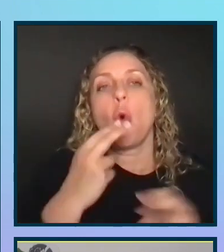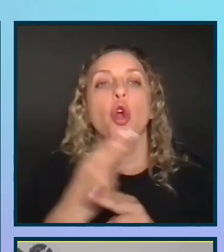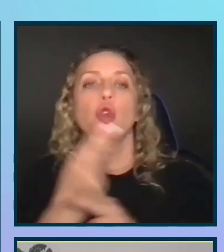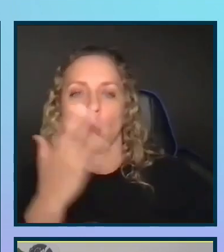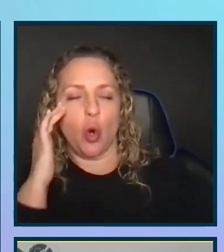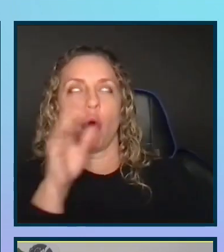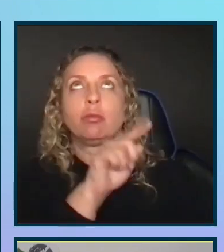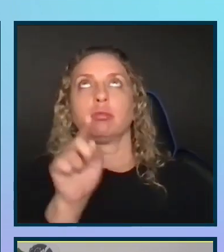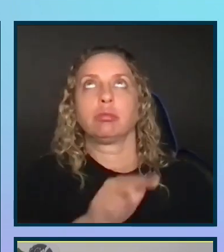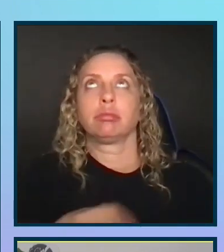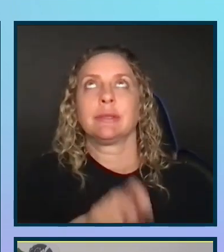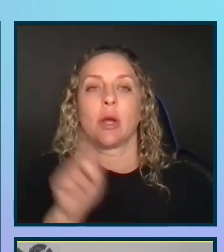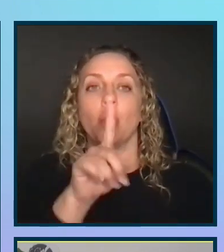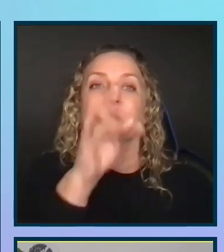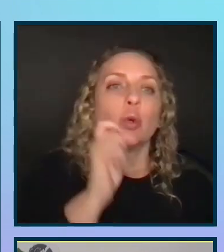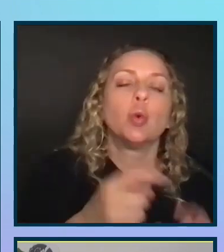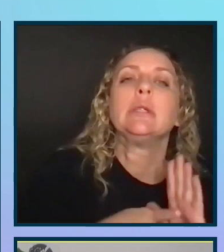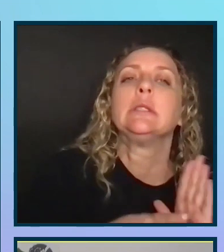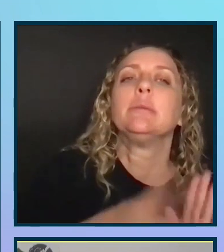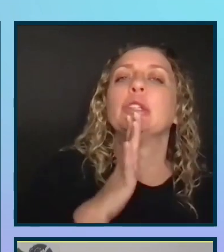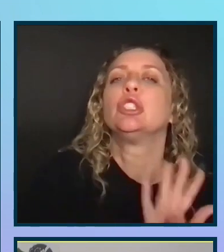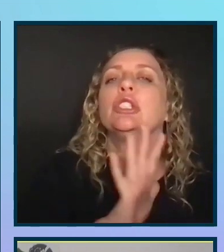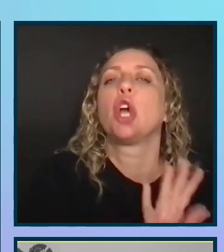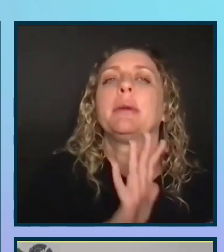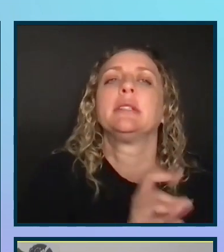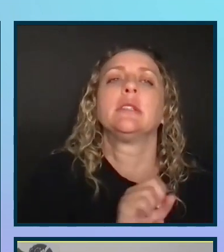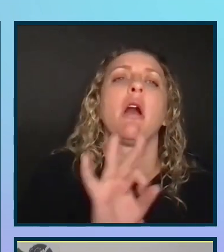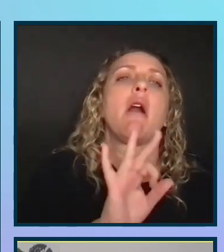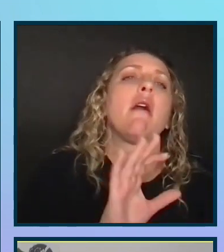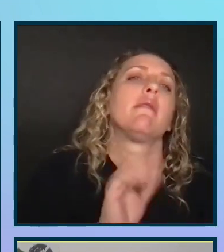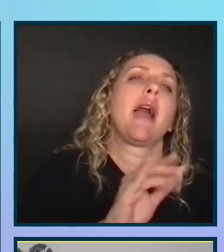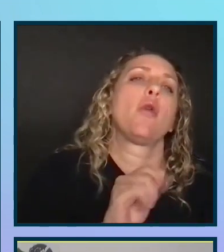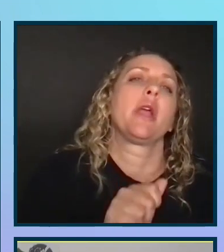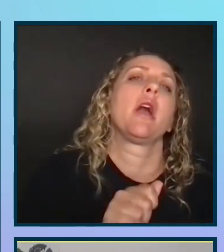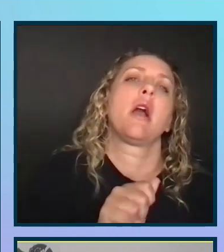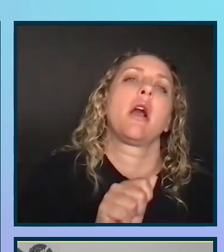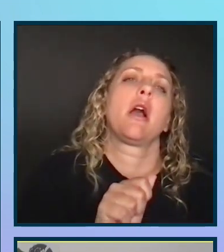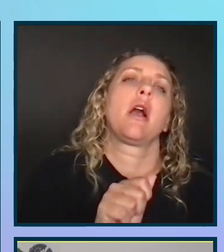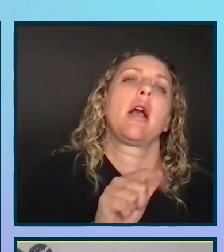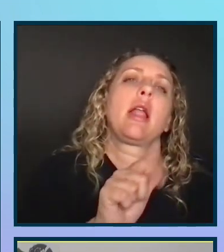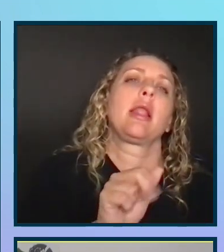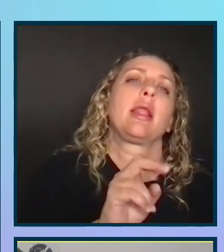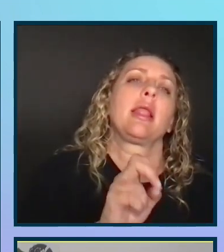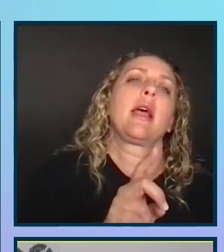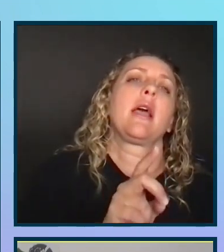So here it's a cool example. It's the documentation of ARIA landmark, and you can click on the show landmarks